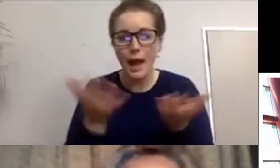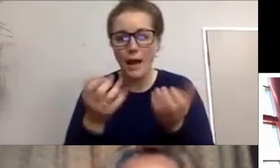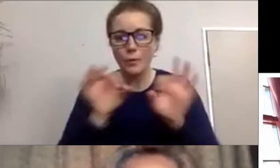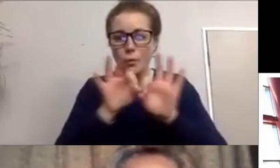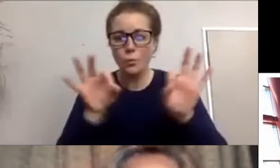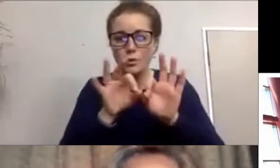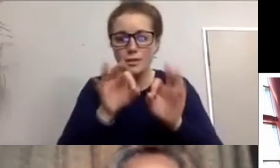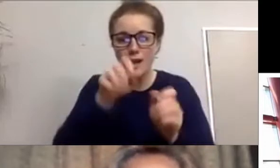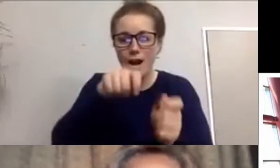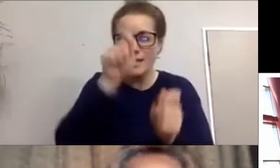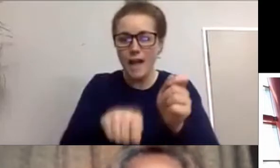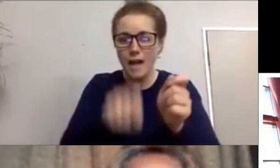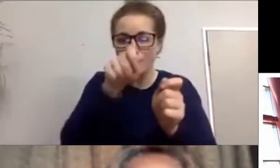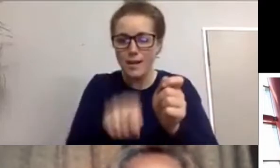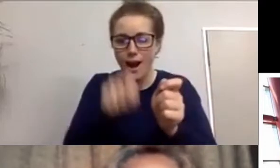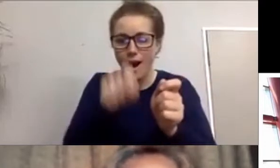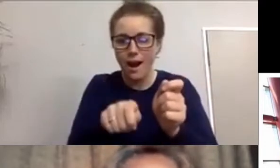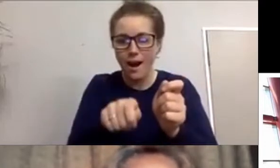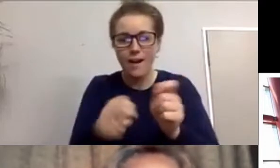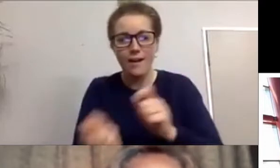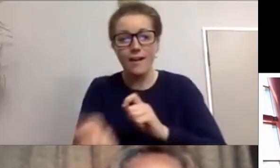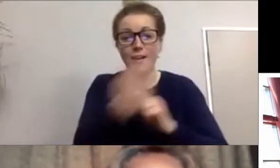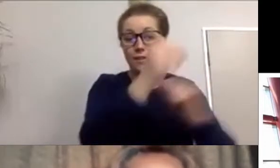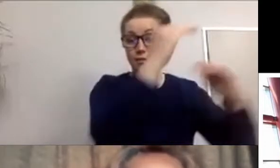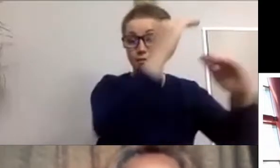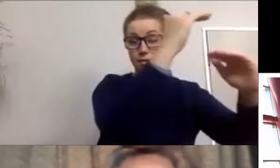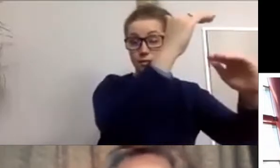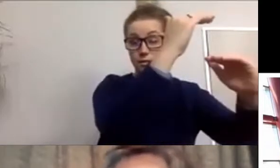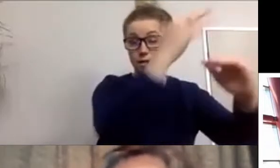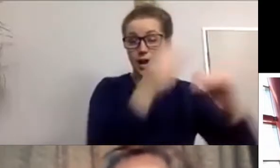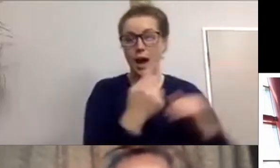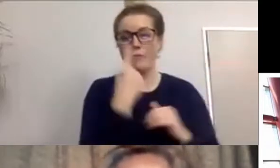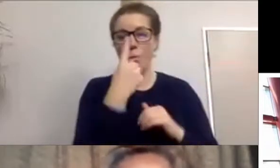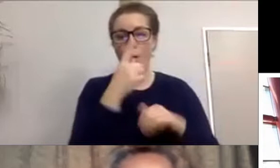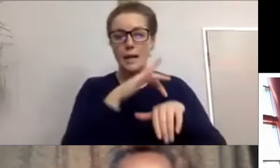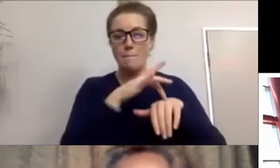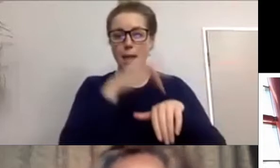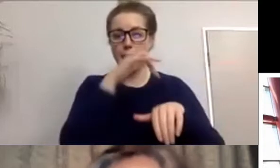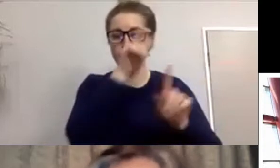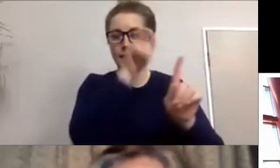and then on top left corner you have one of our ballerina with a beautiful pink